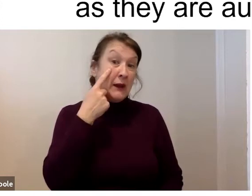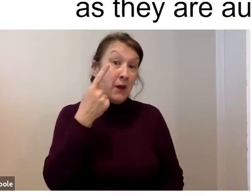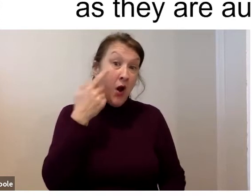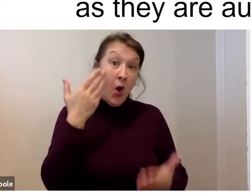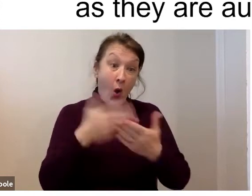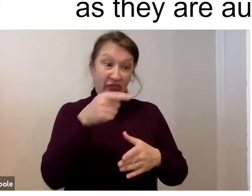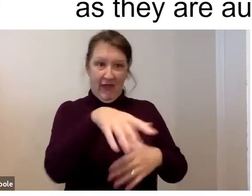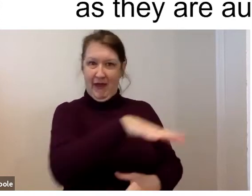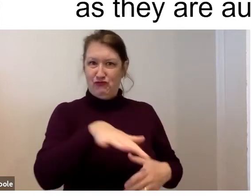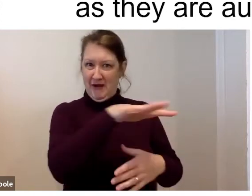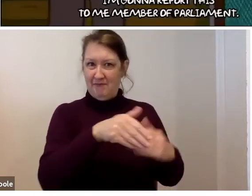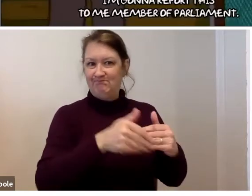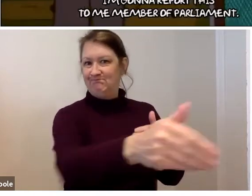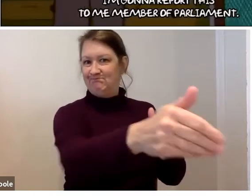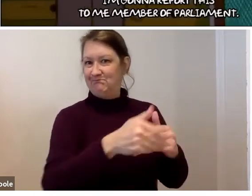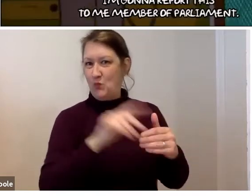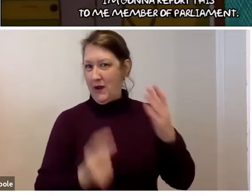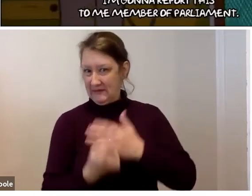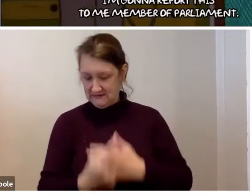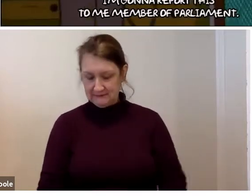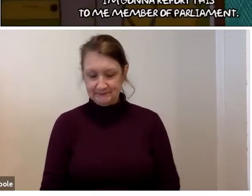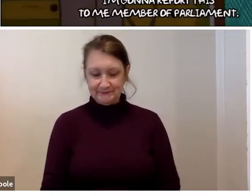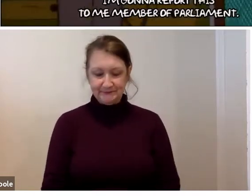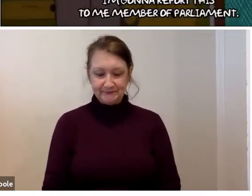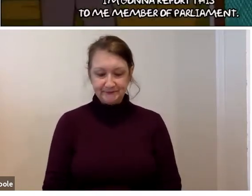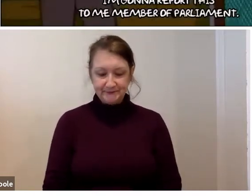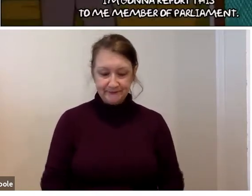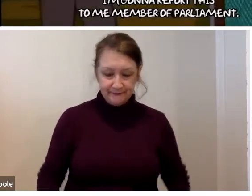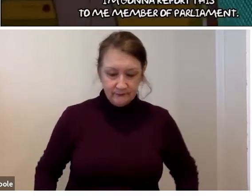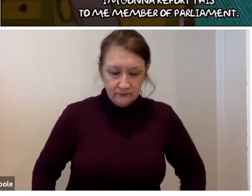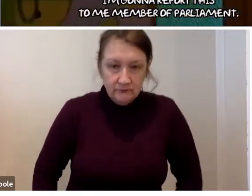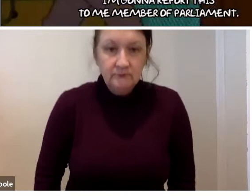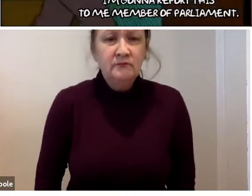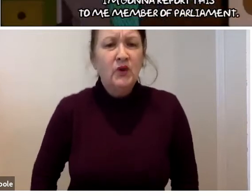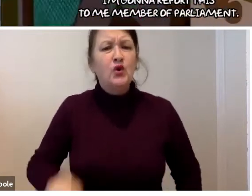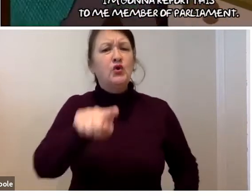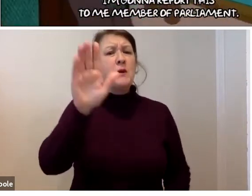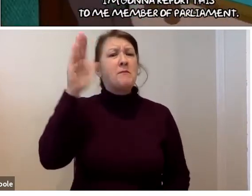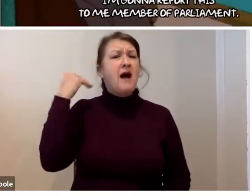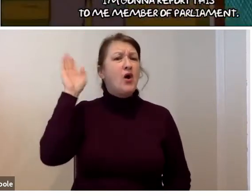OK so you're probably heard me say the word subtitles and captioning